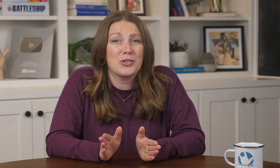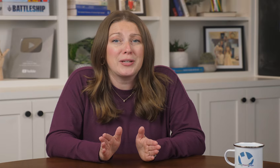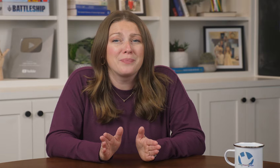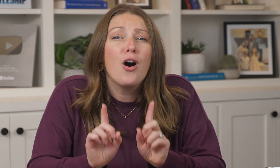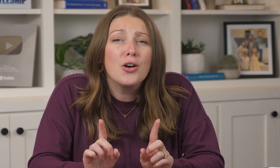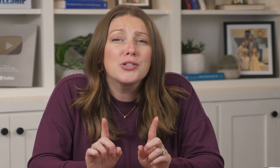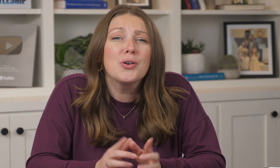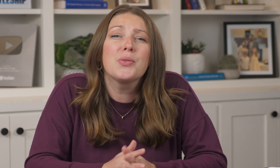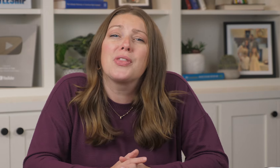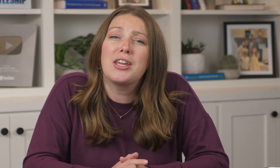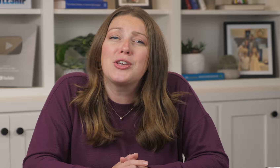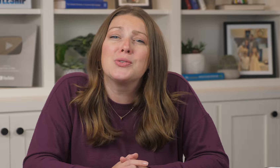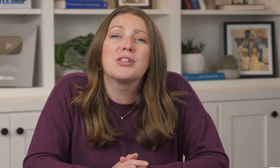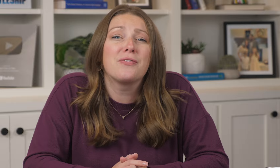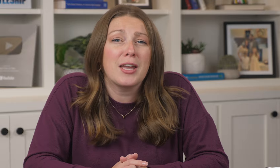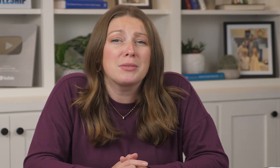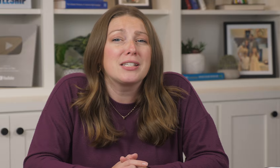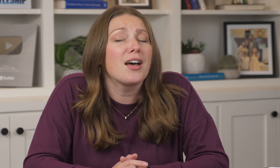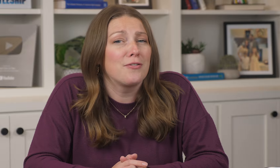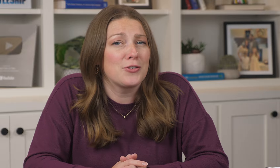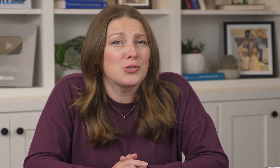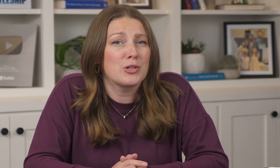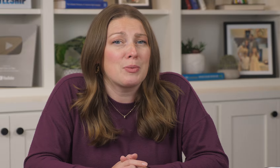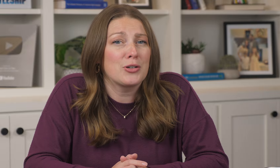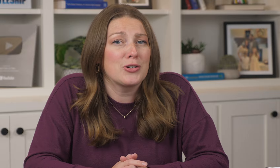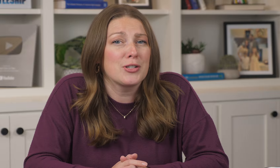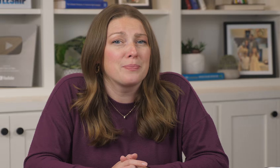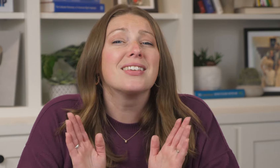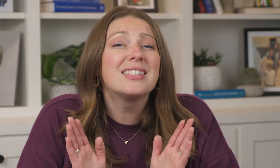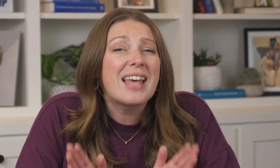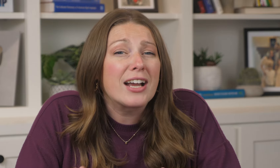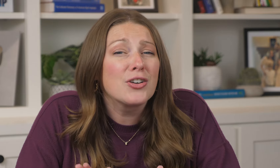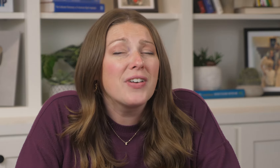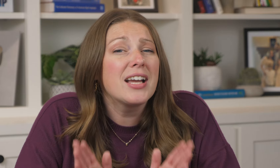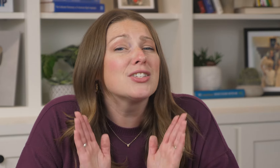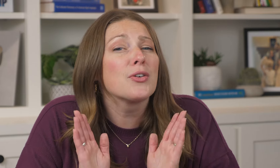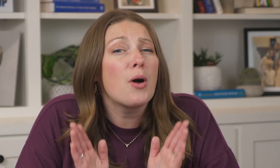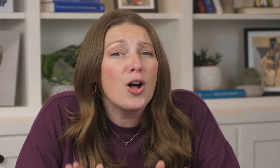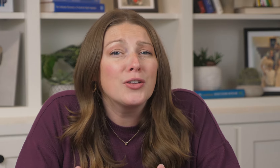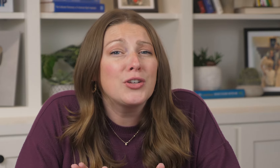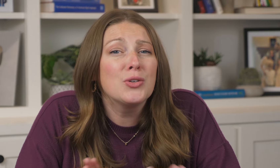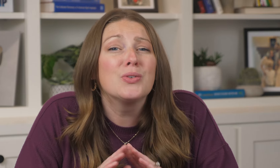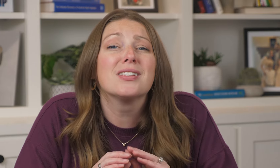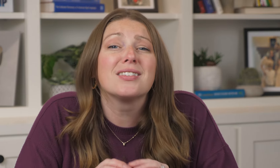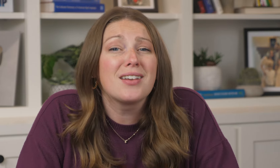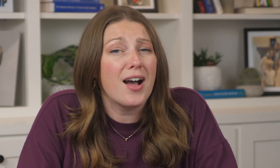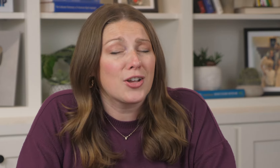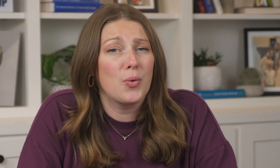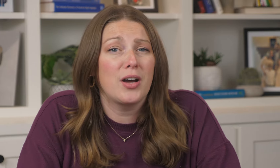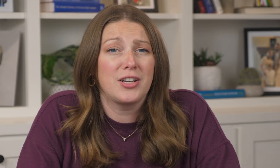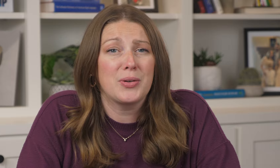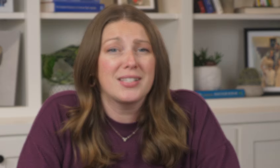Also, thank you to the families of first responders. The sacrifice from all of you does not go unnoticed.